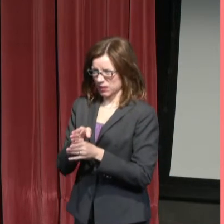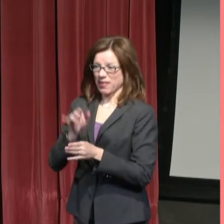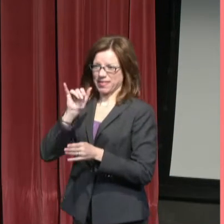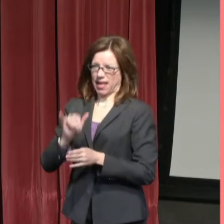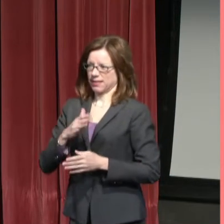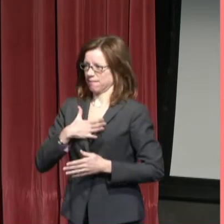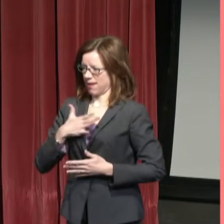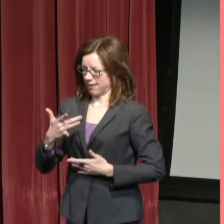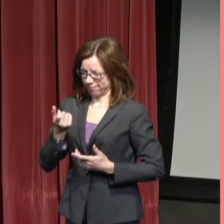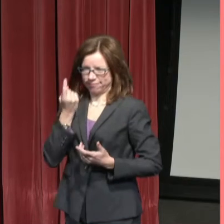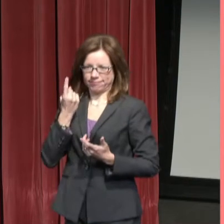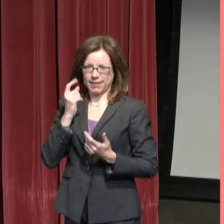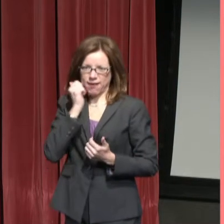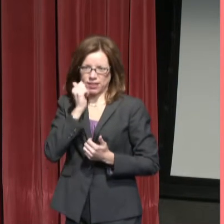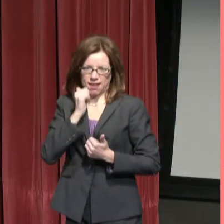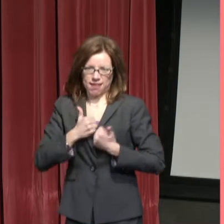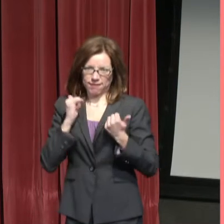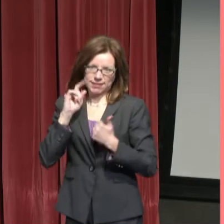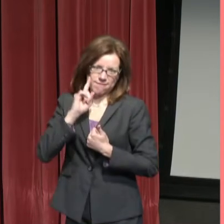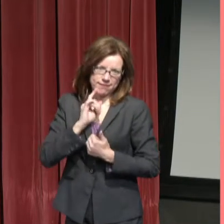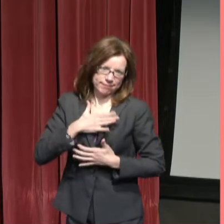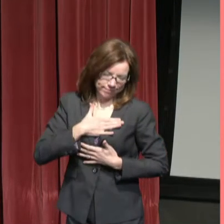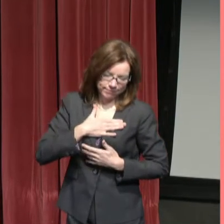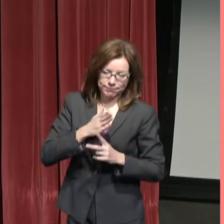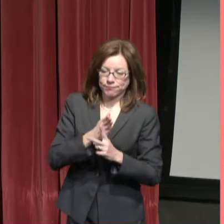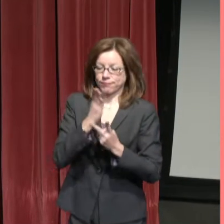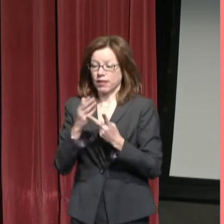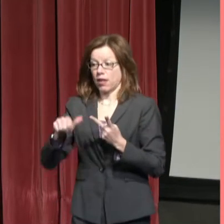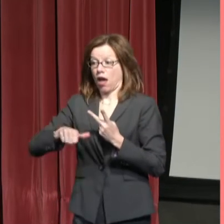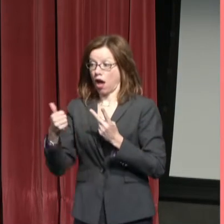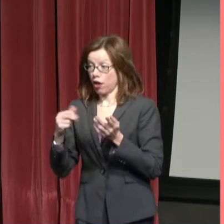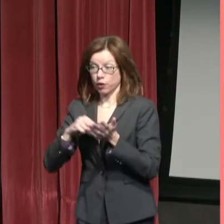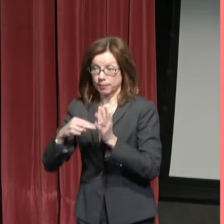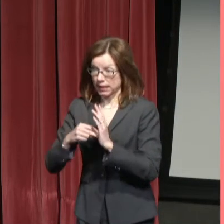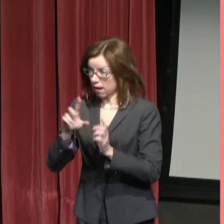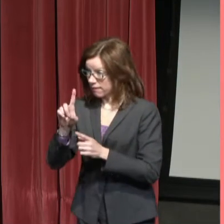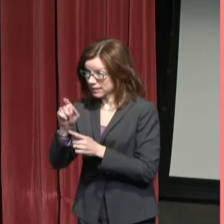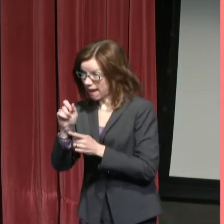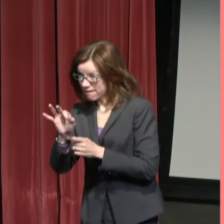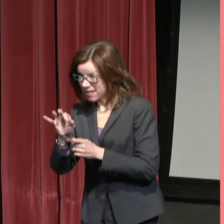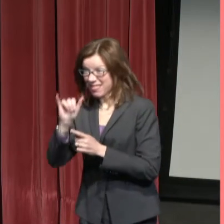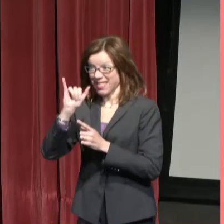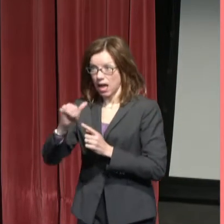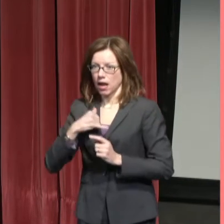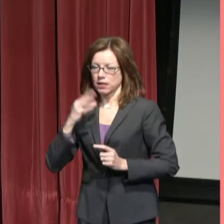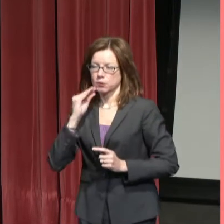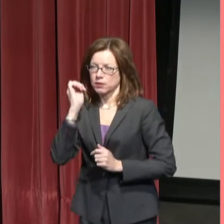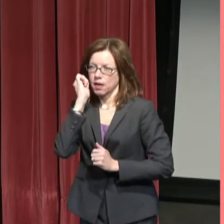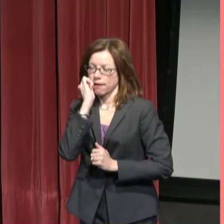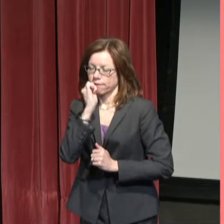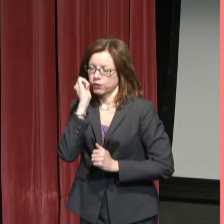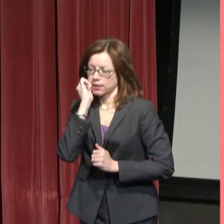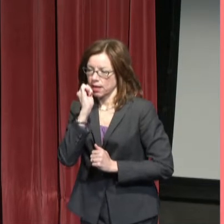to me in my everyday life. The second meaning of Deaf, which also hits me on a daily basis, is how most